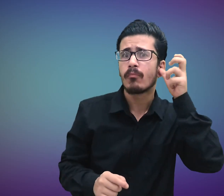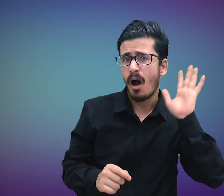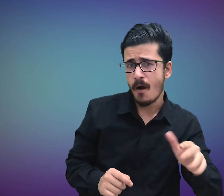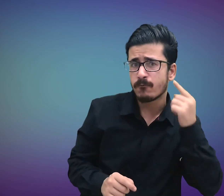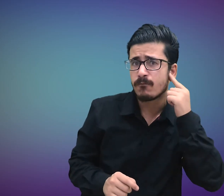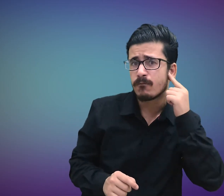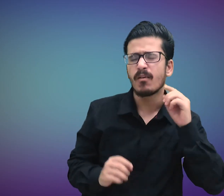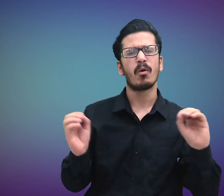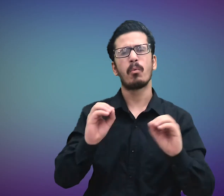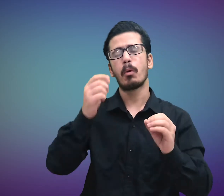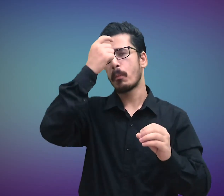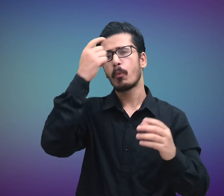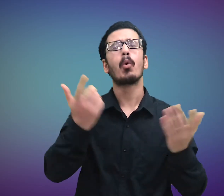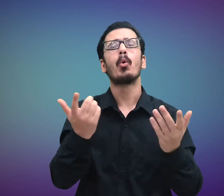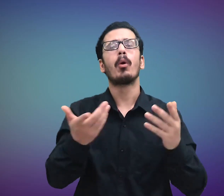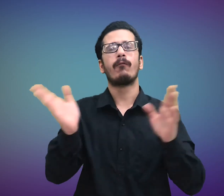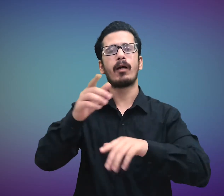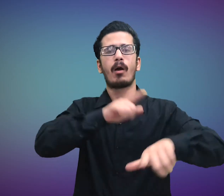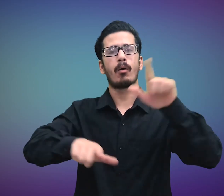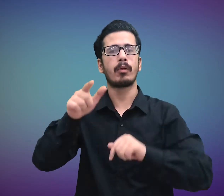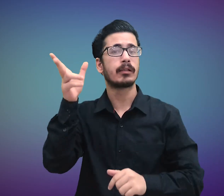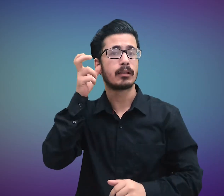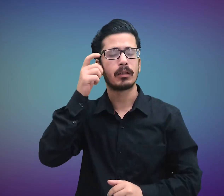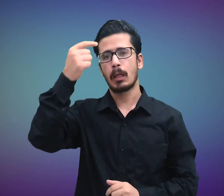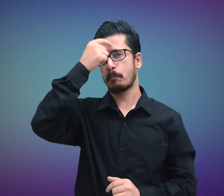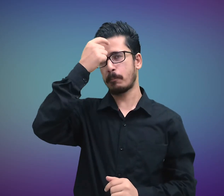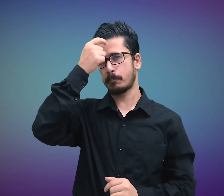because they are unable to listen. The impairment can cause delay in the development of communication skills.